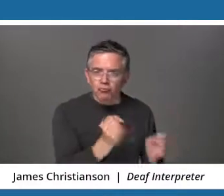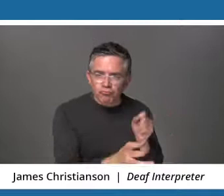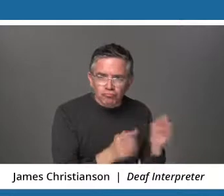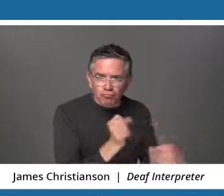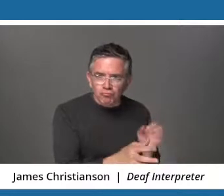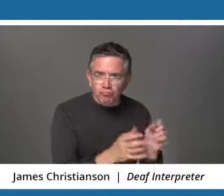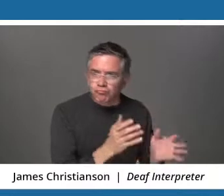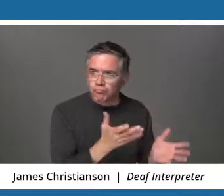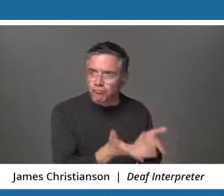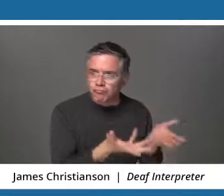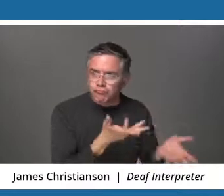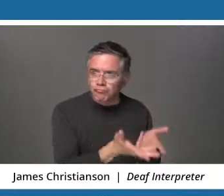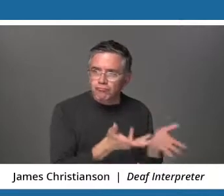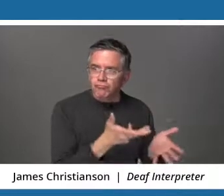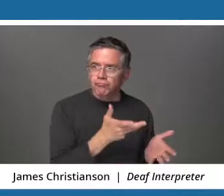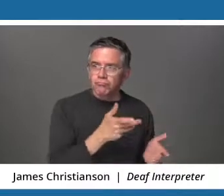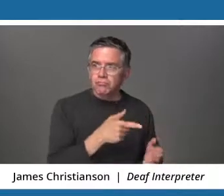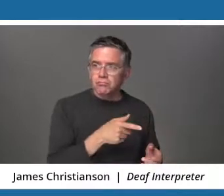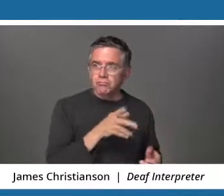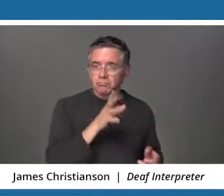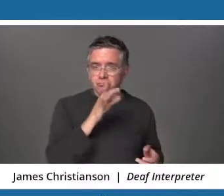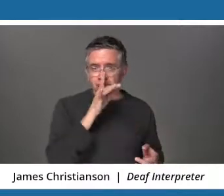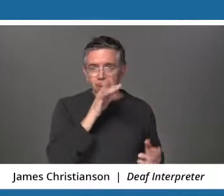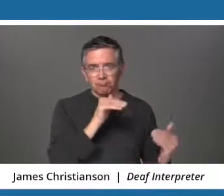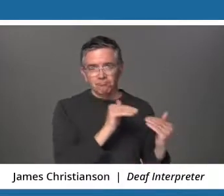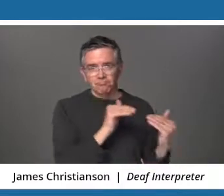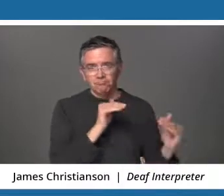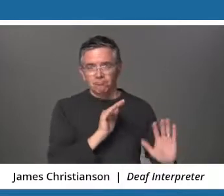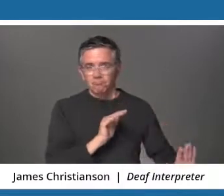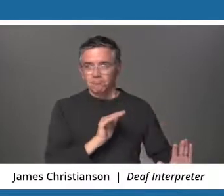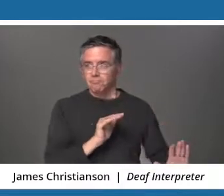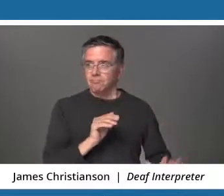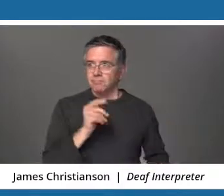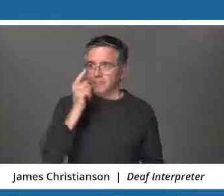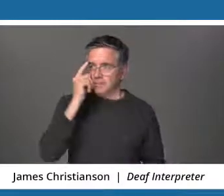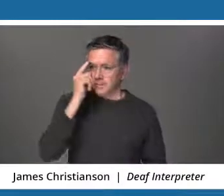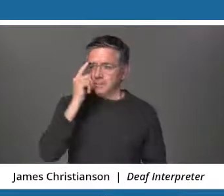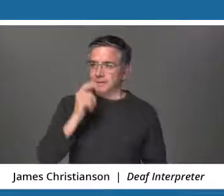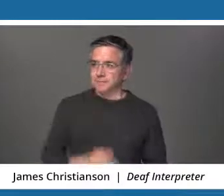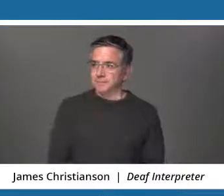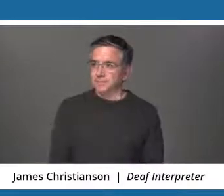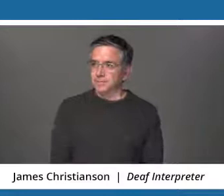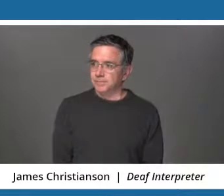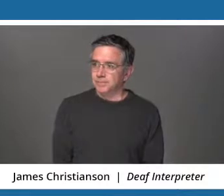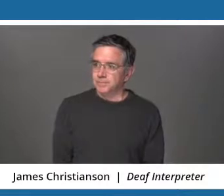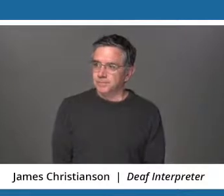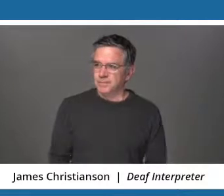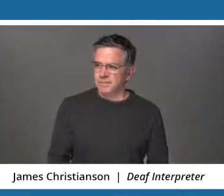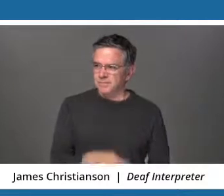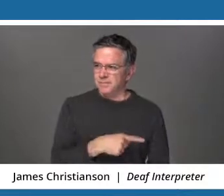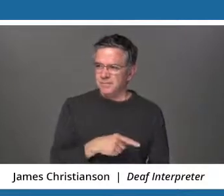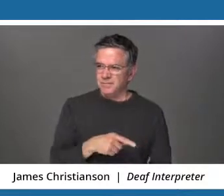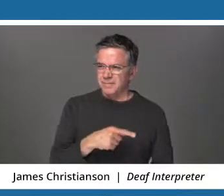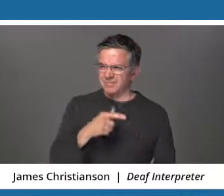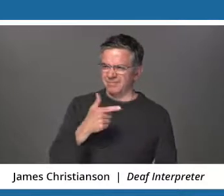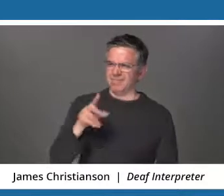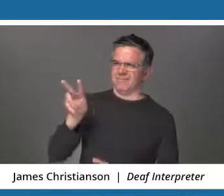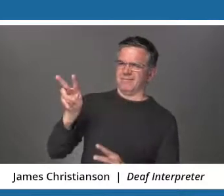or don't sort of understand or really care all that much about the work that we're doing, and the data that we provide.